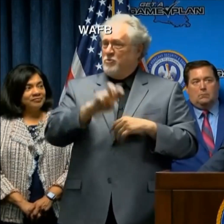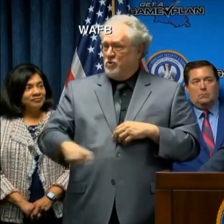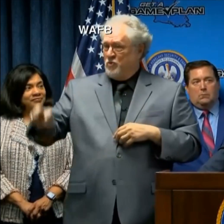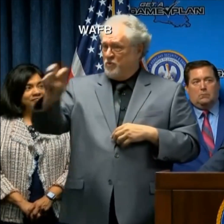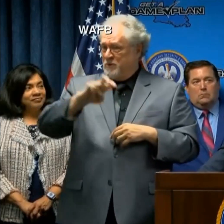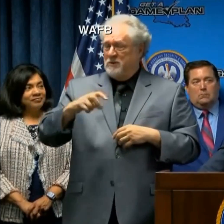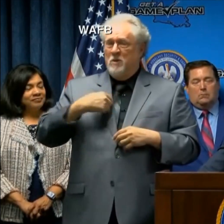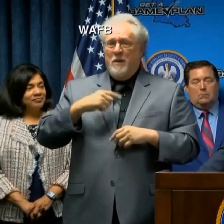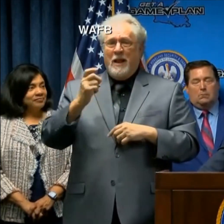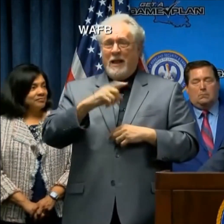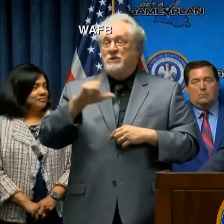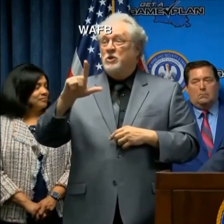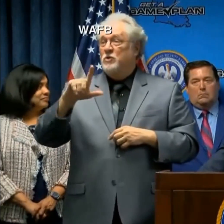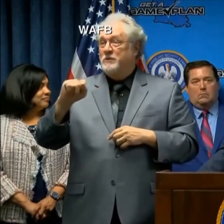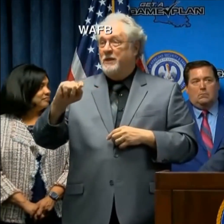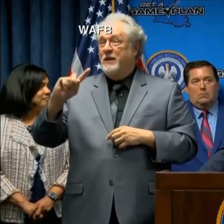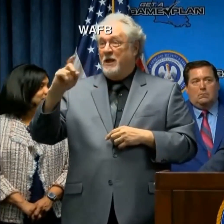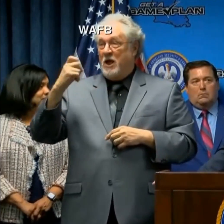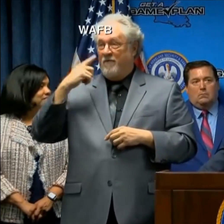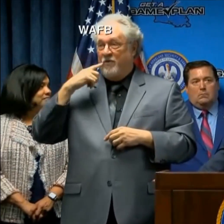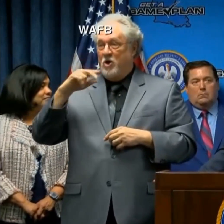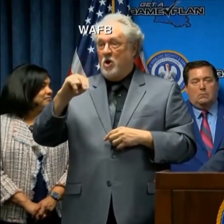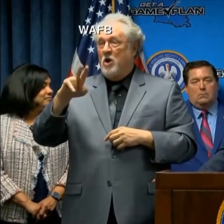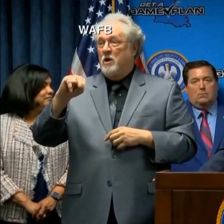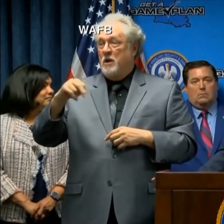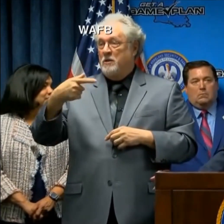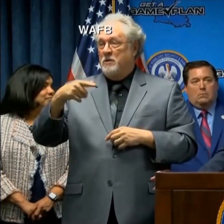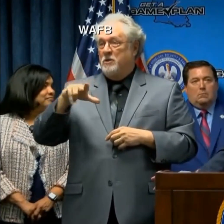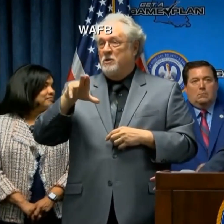gonna ask the Lieutenant Governor Nungesser to come here because he is the